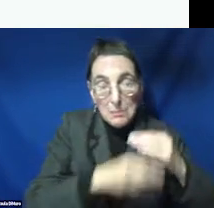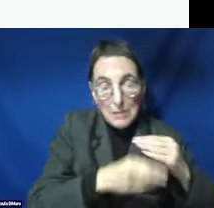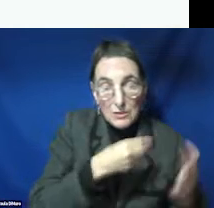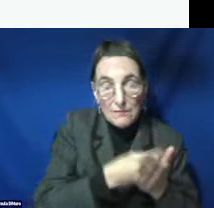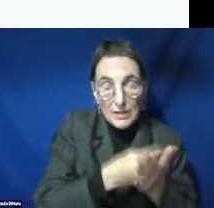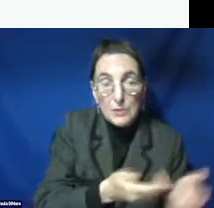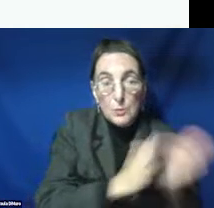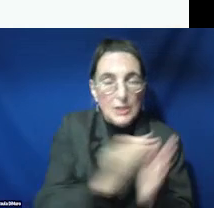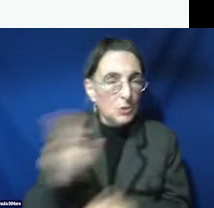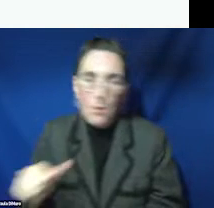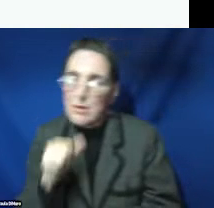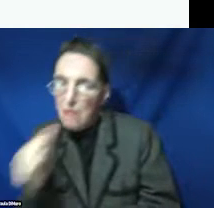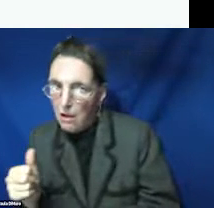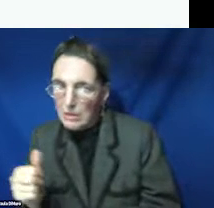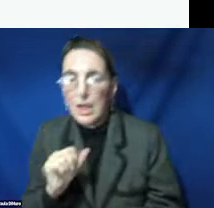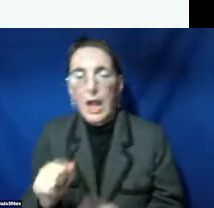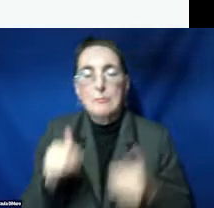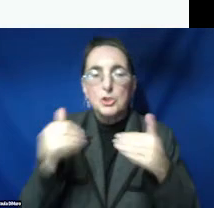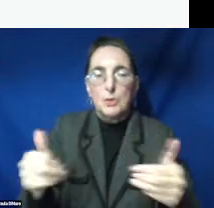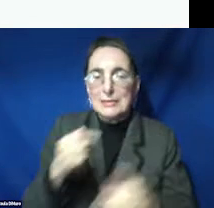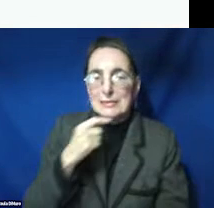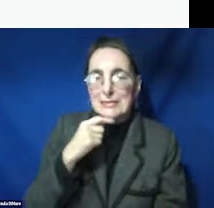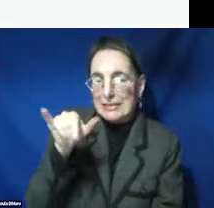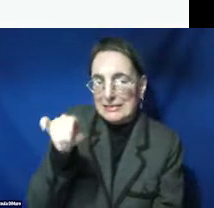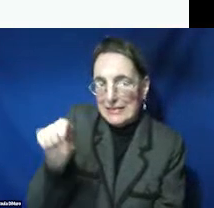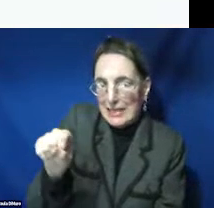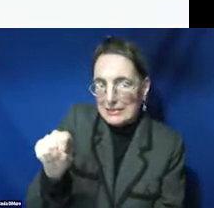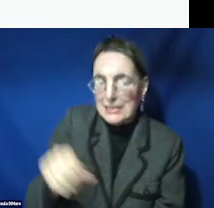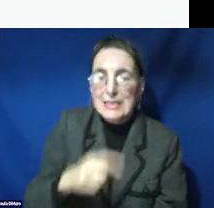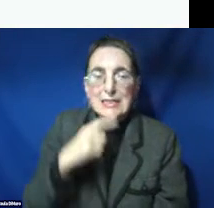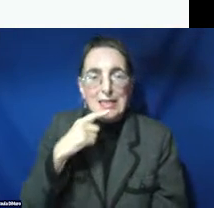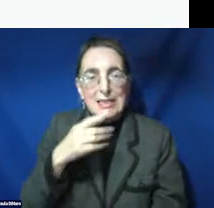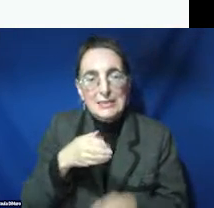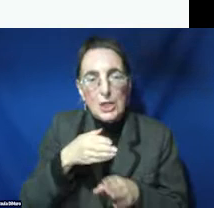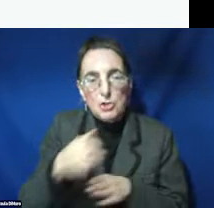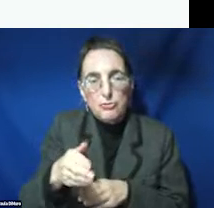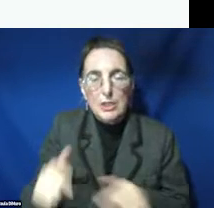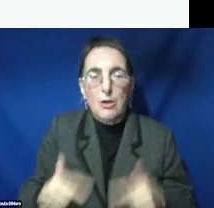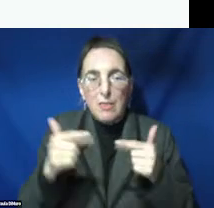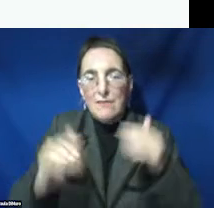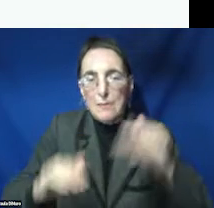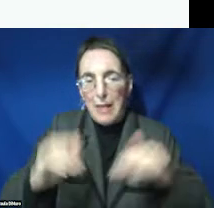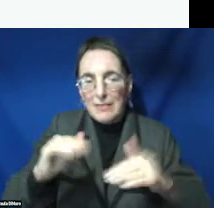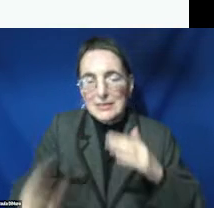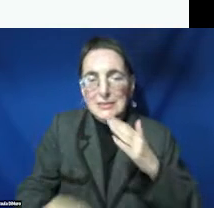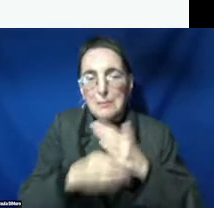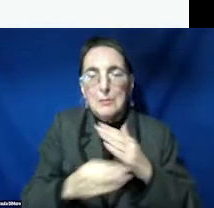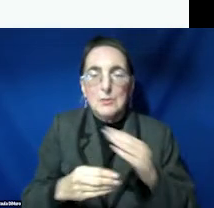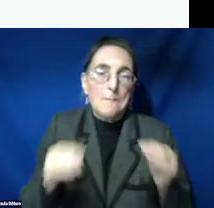I'm going to go ahead and say yes because saying it's a CareerLife Balance Supplement has more information that you need to fill out.